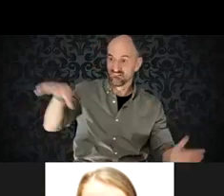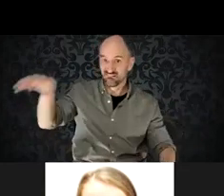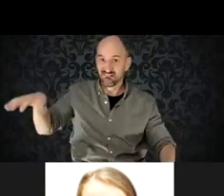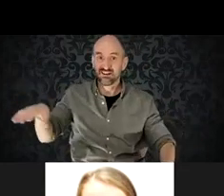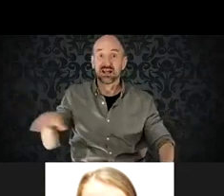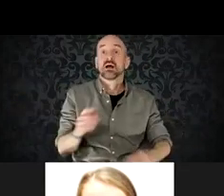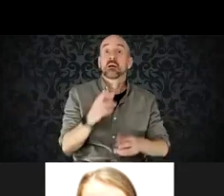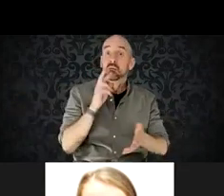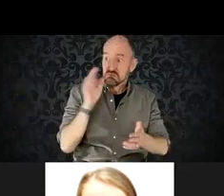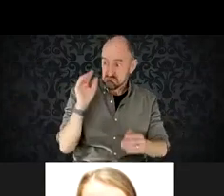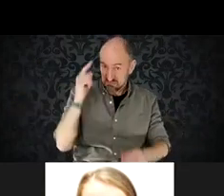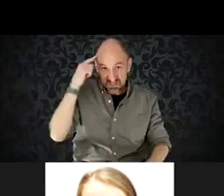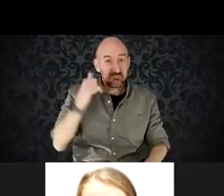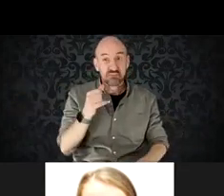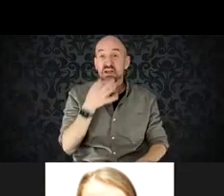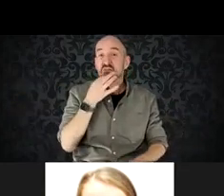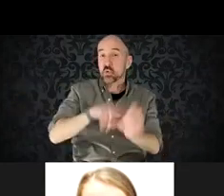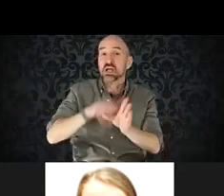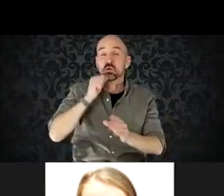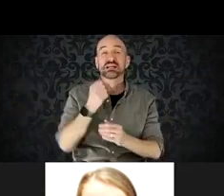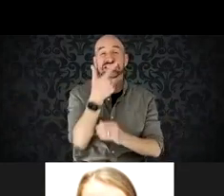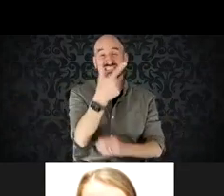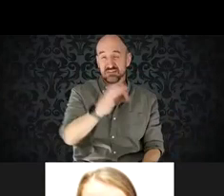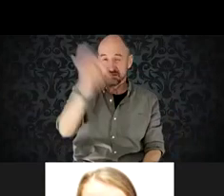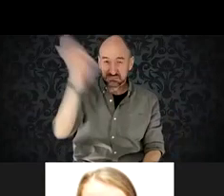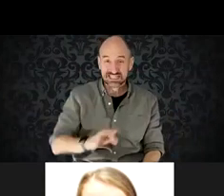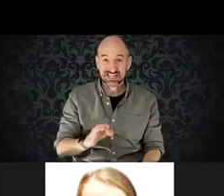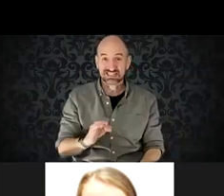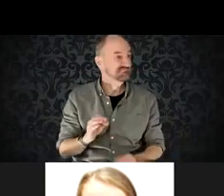of the world's population live in urban areas. But by 2030, 70% of the